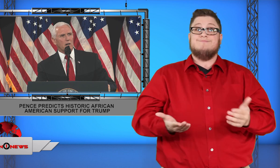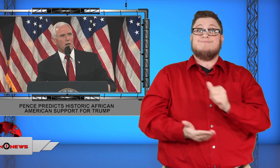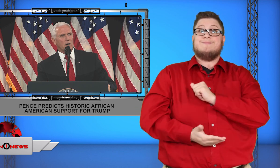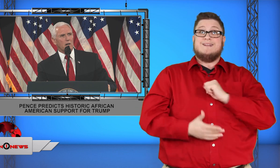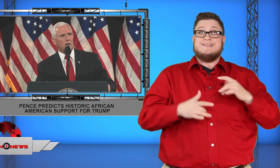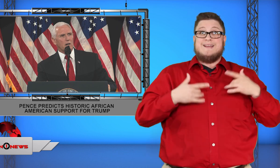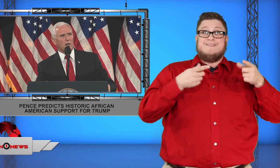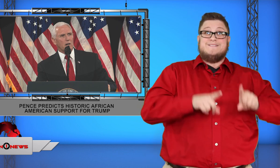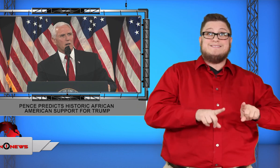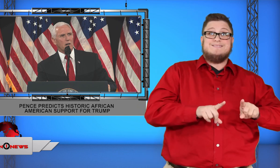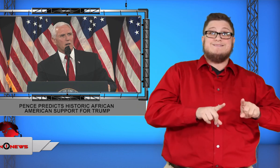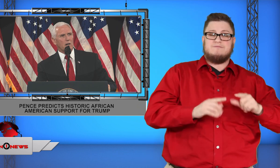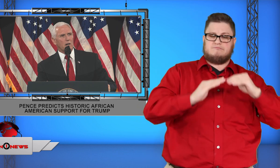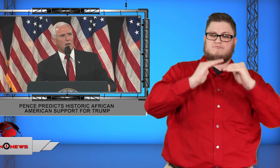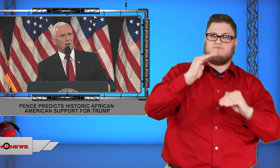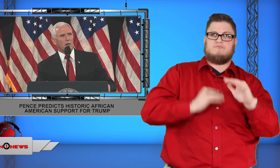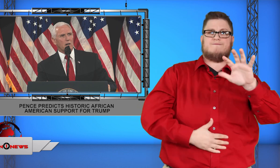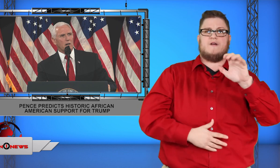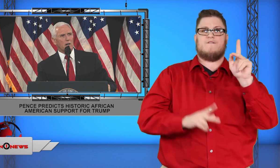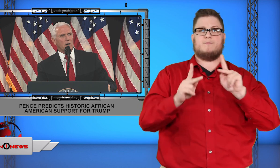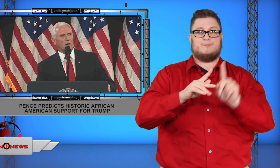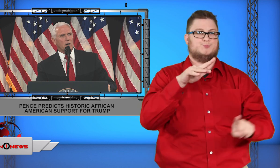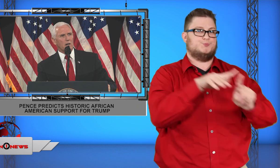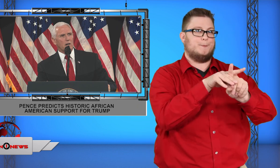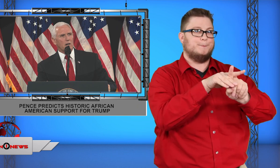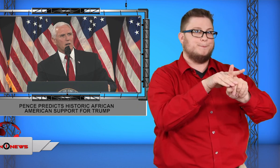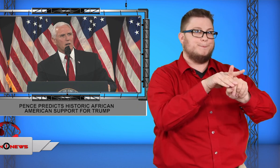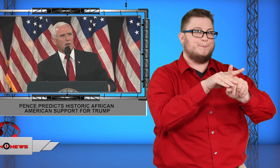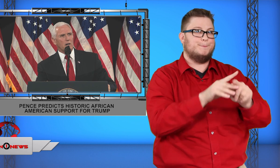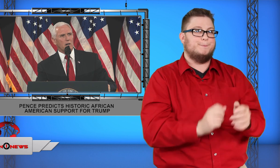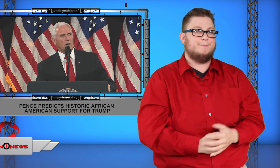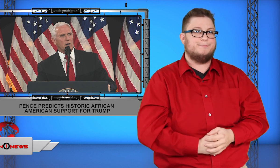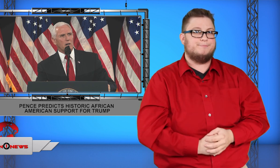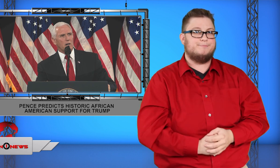Less than 500 people showed up at the event in Atlanta.